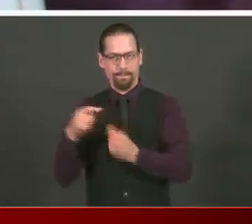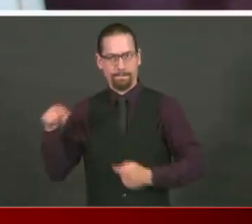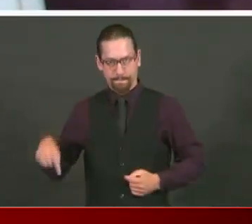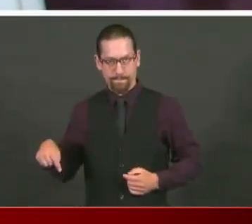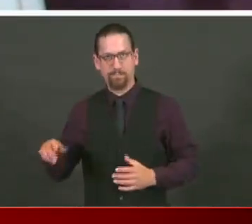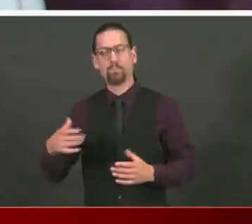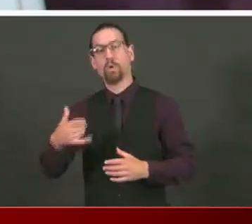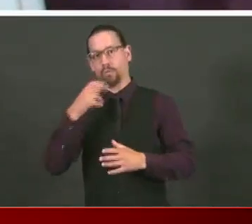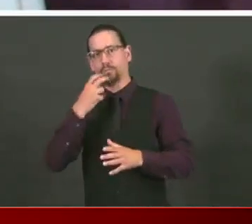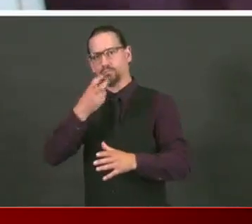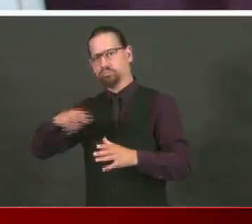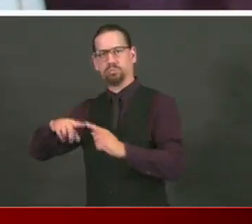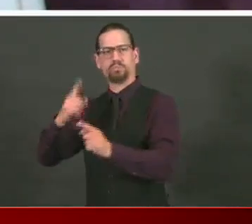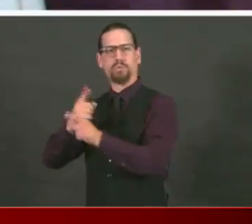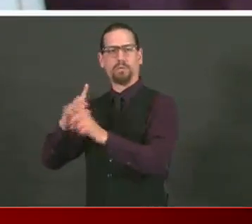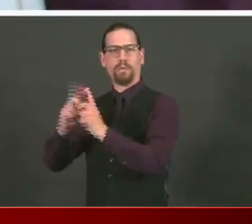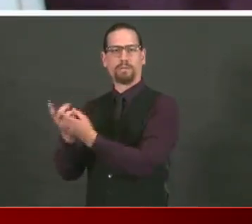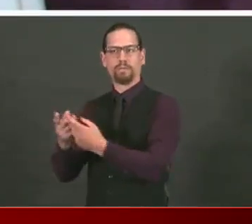ALL OF THIS WILL BE ON REOPENINGRI.COM.